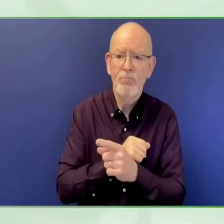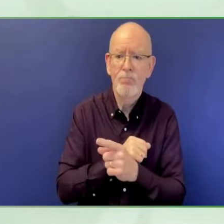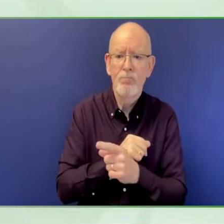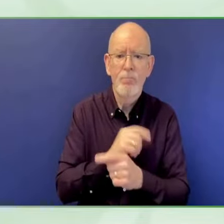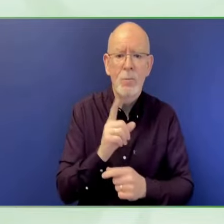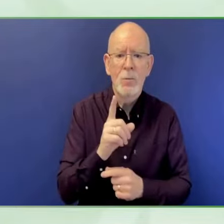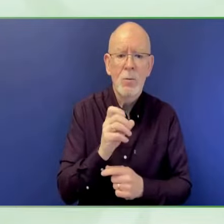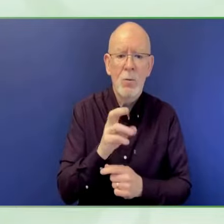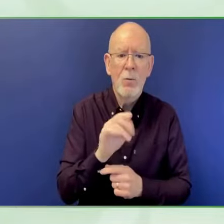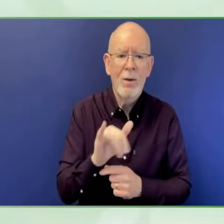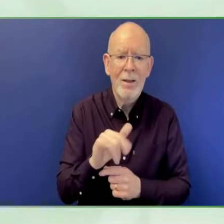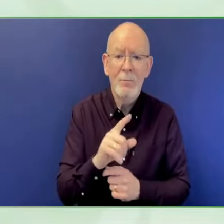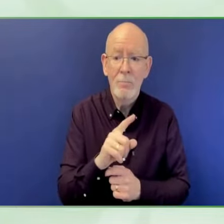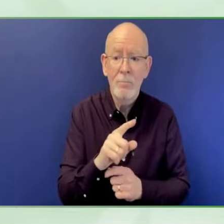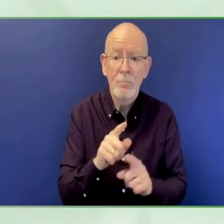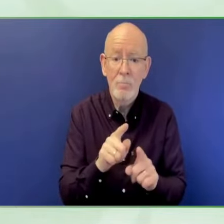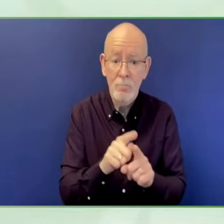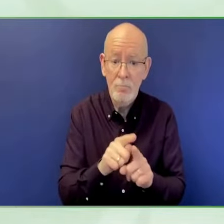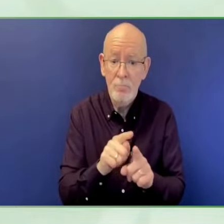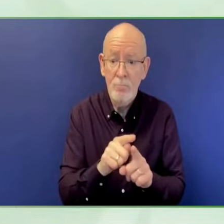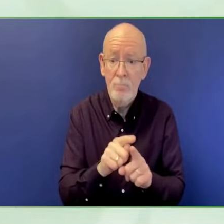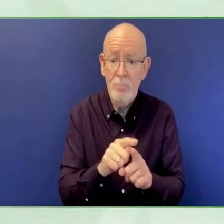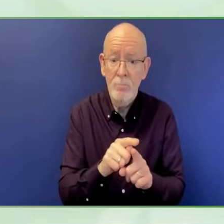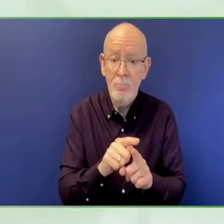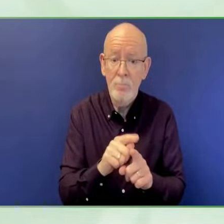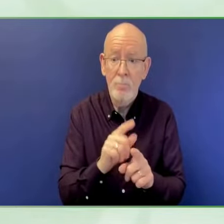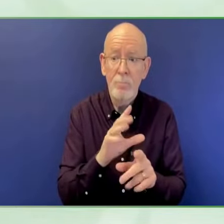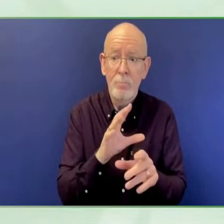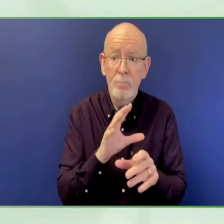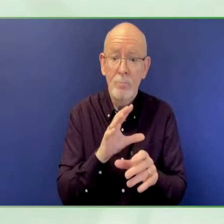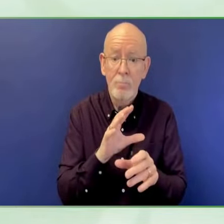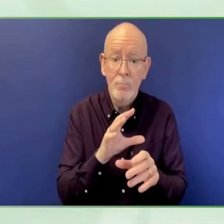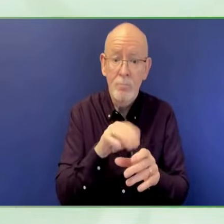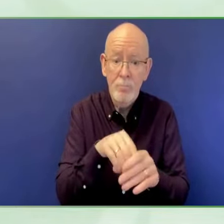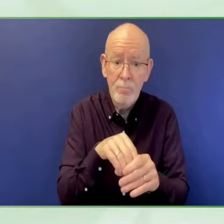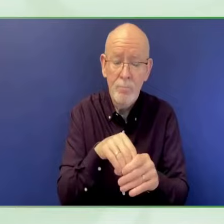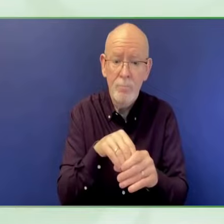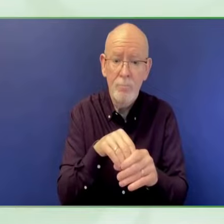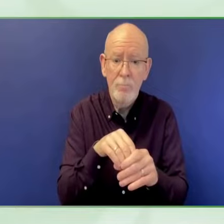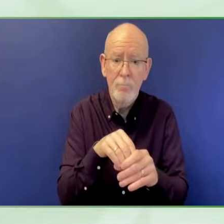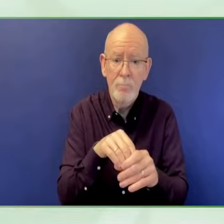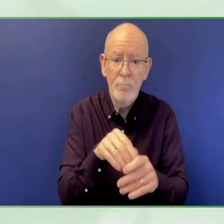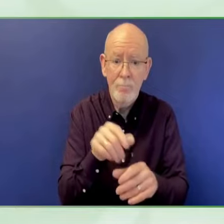through representative organisations.